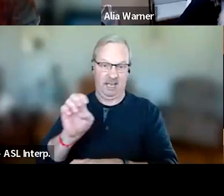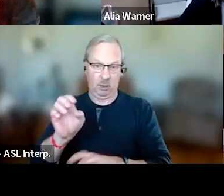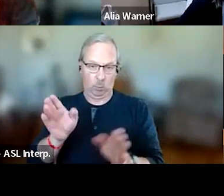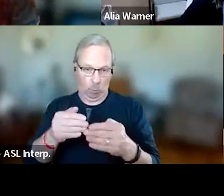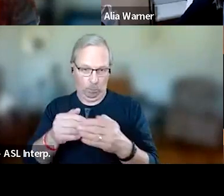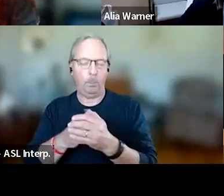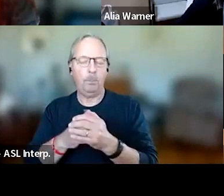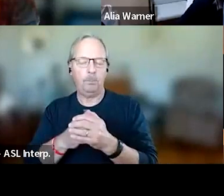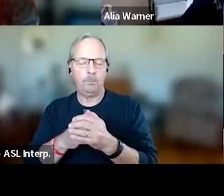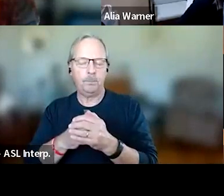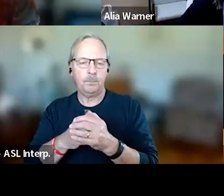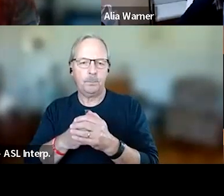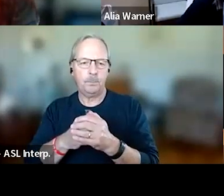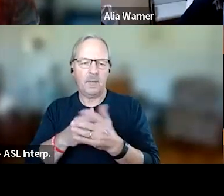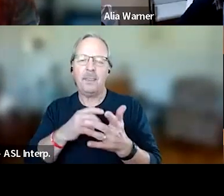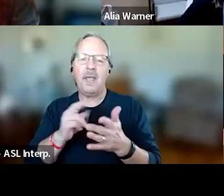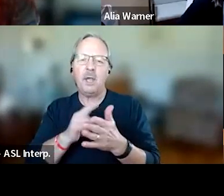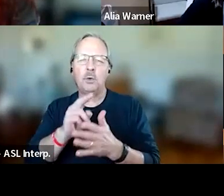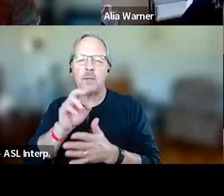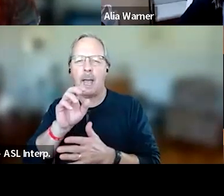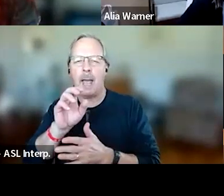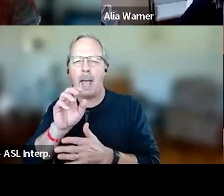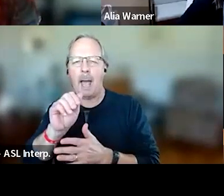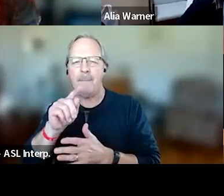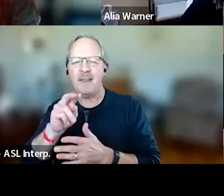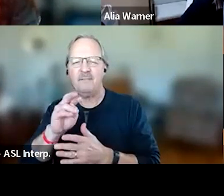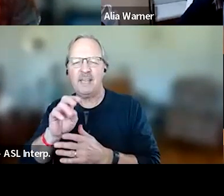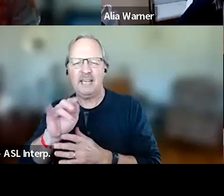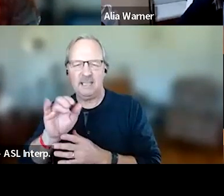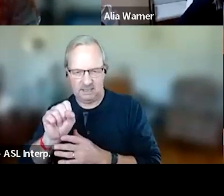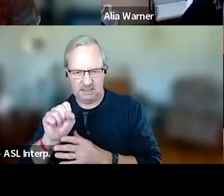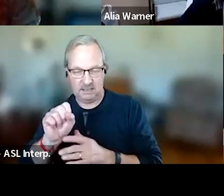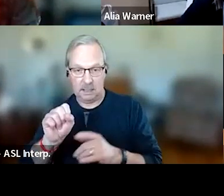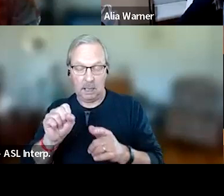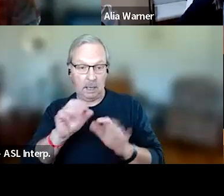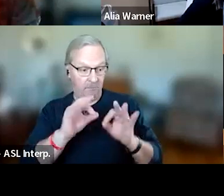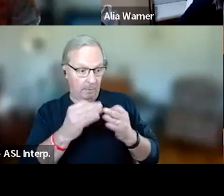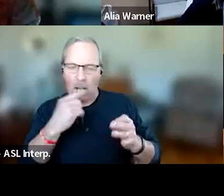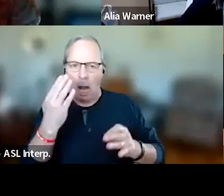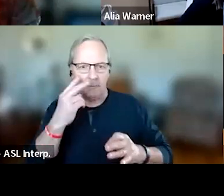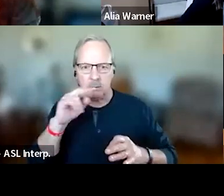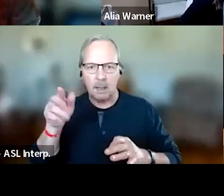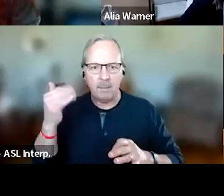they had used methamphetamines, now they're psychotic, their family says we've never seen anything like this before. A lot of times they just observe them without medications.